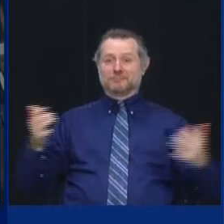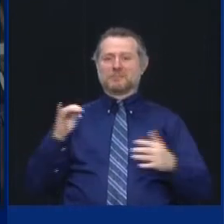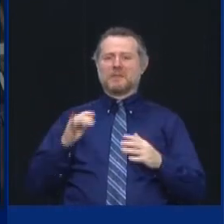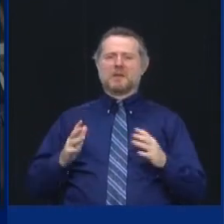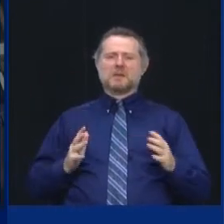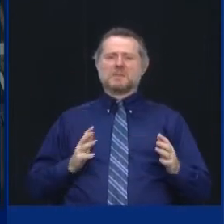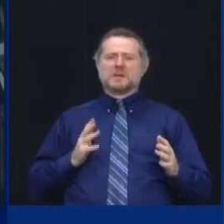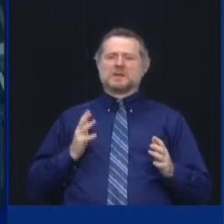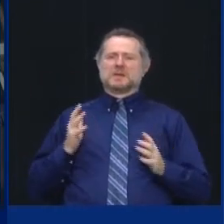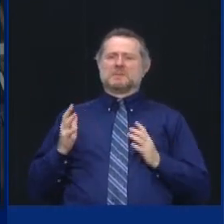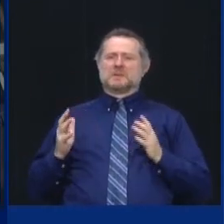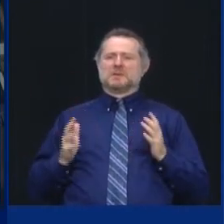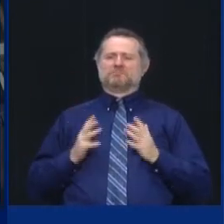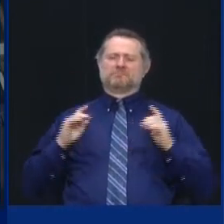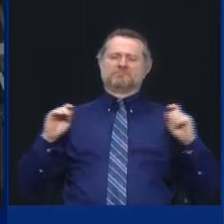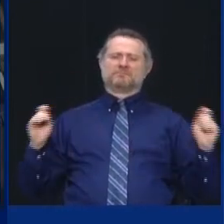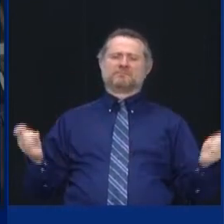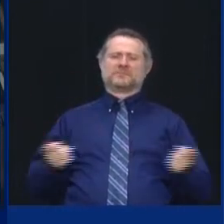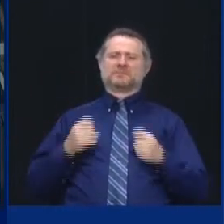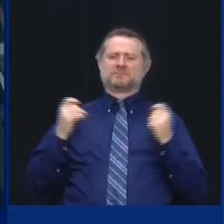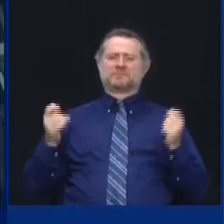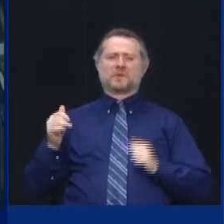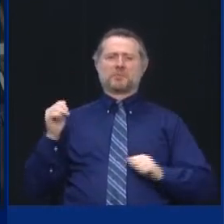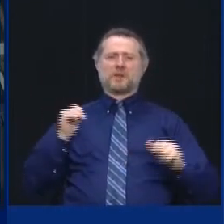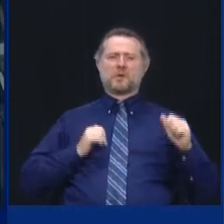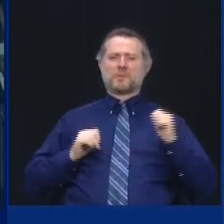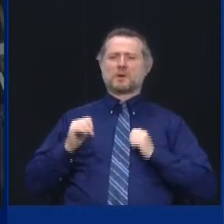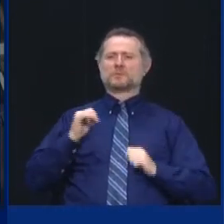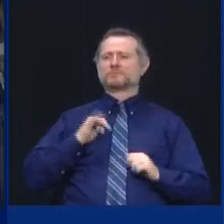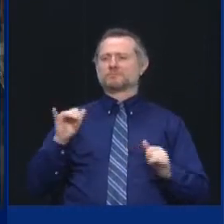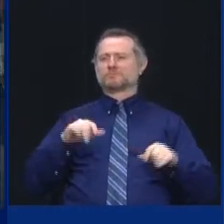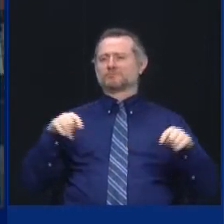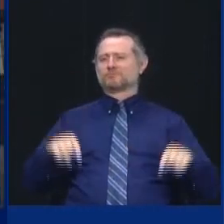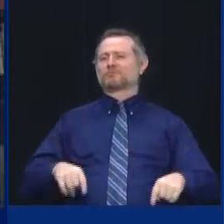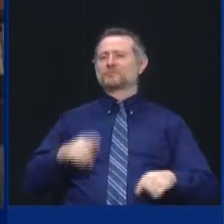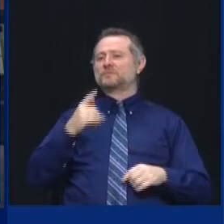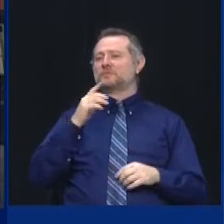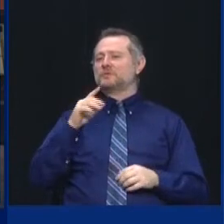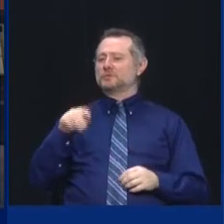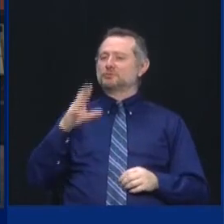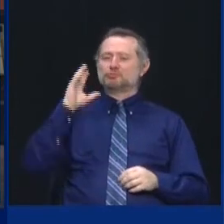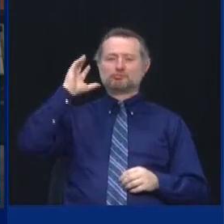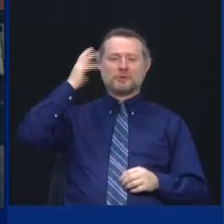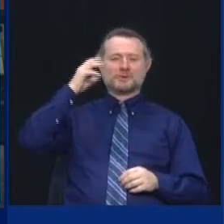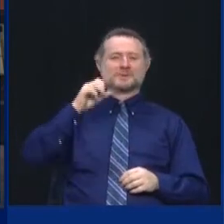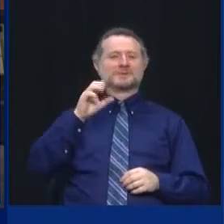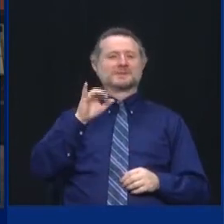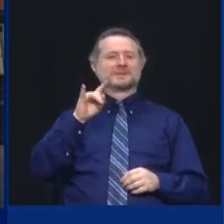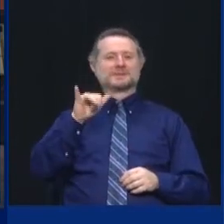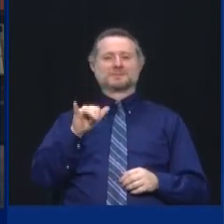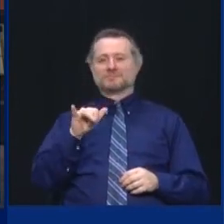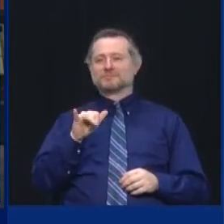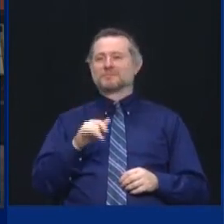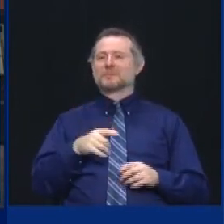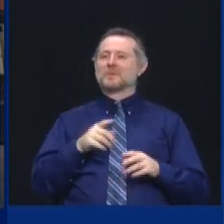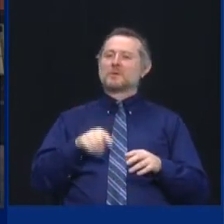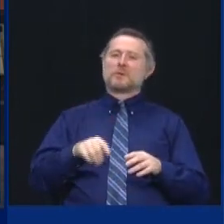MANUEL MIRANDA'S HEIGHTS. JUNE 19th IS THE CLOSING OF TRIBECCA.